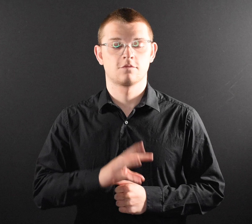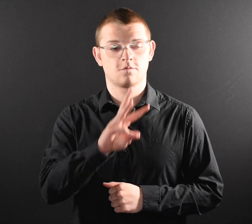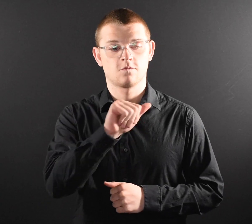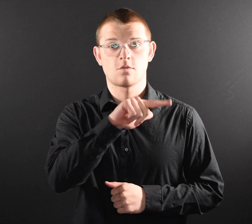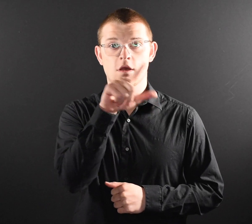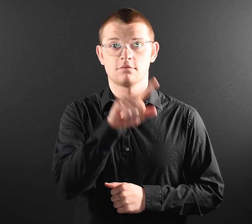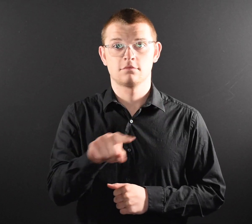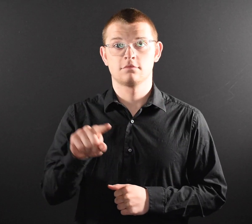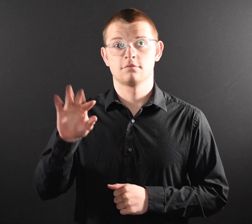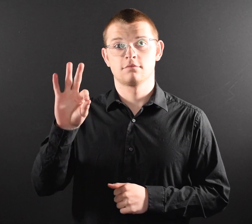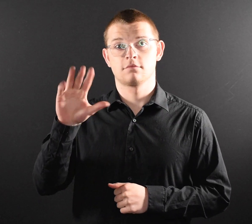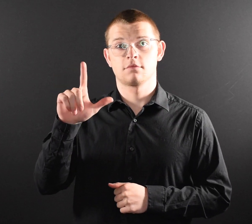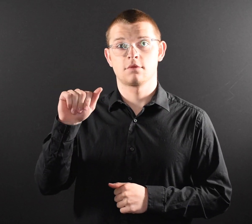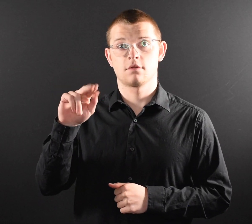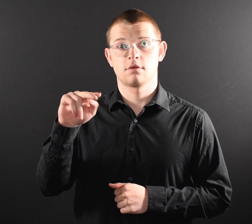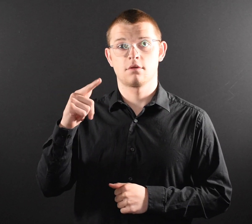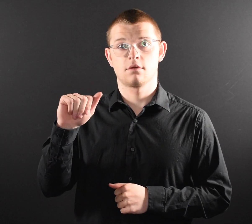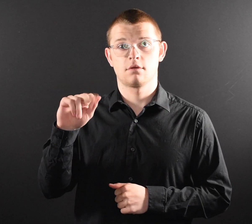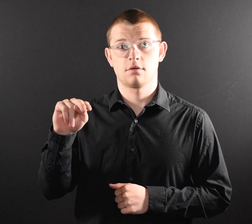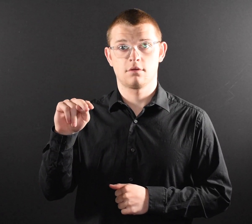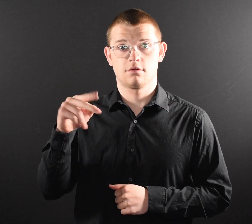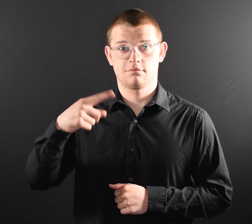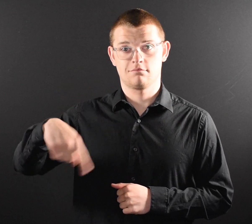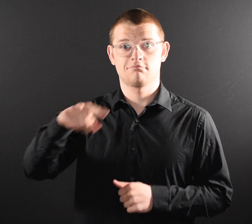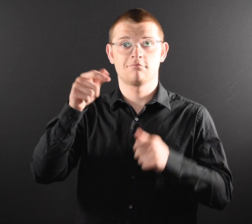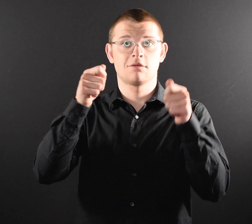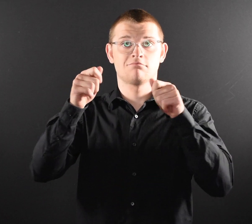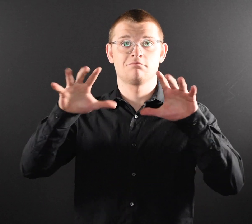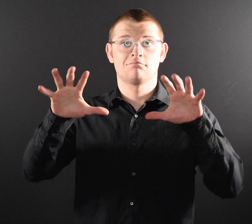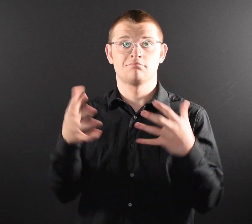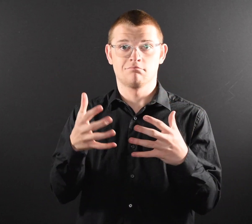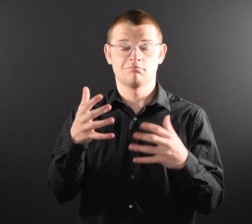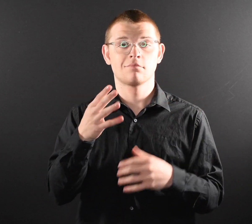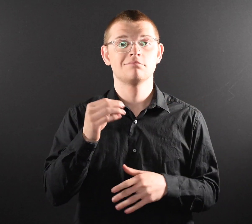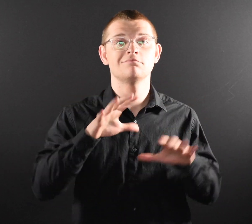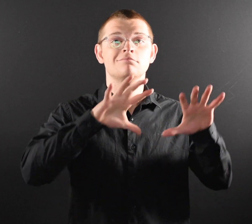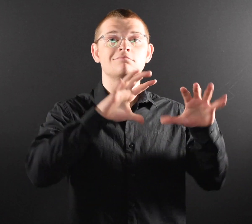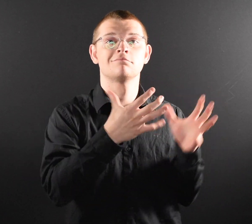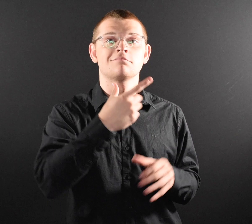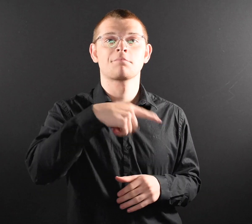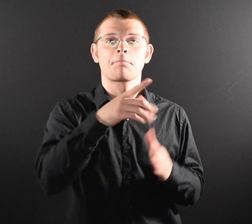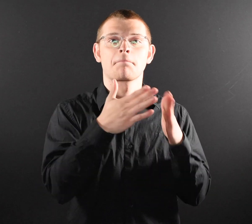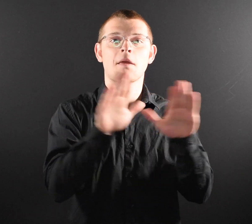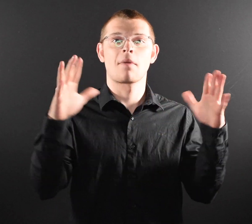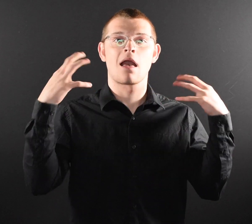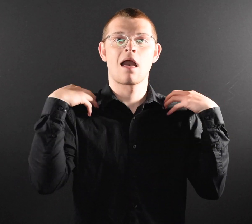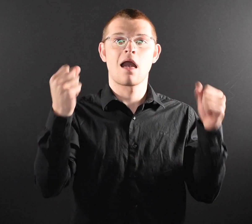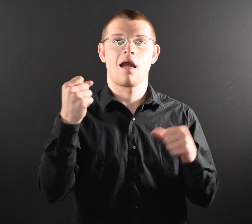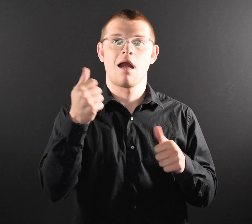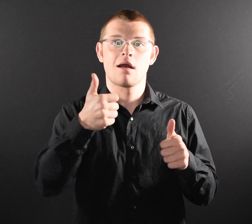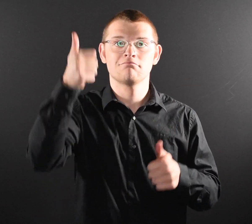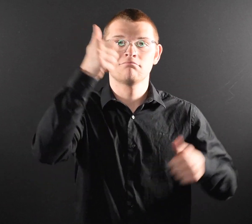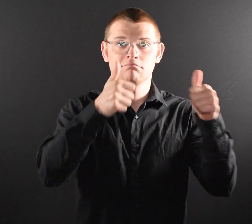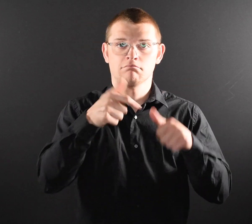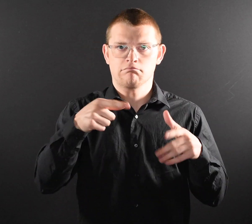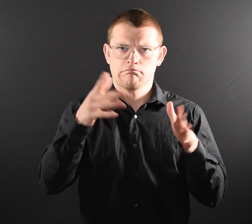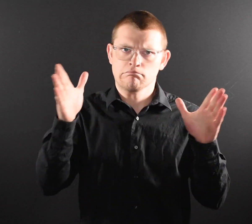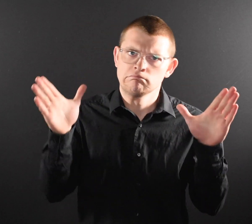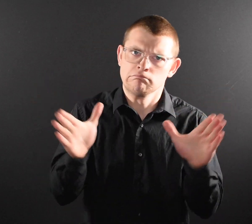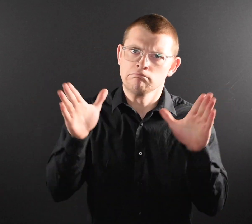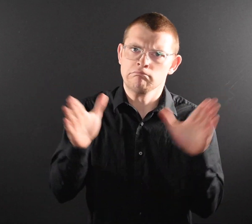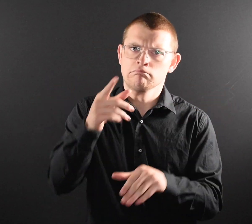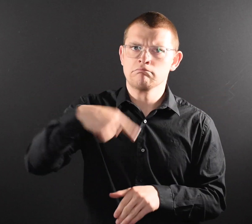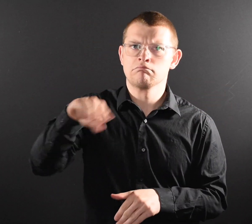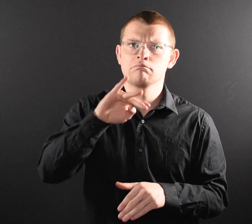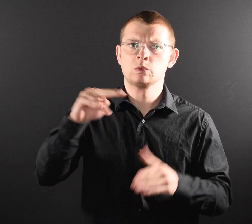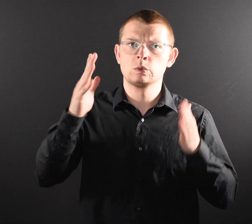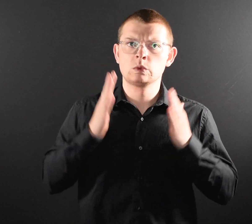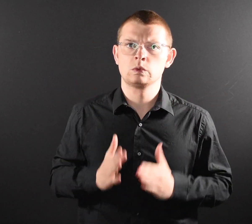The Walz-Flanagan Administration and public health officials urge Minnesotans to remain vigilant and